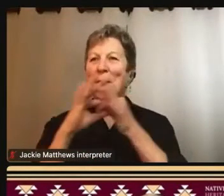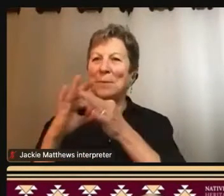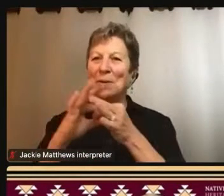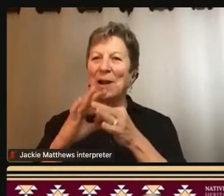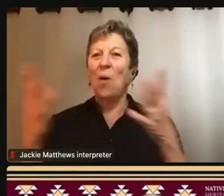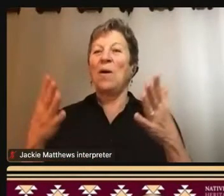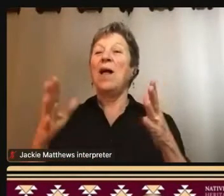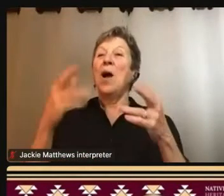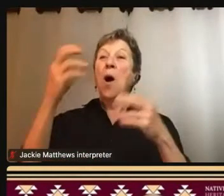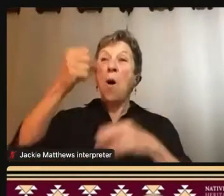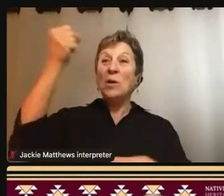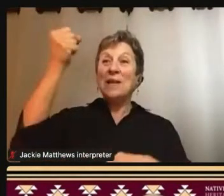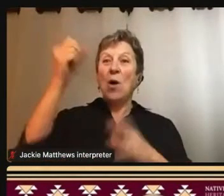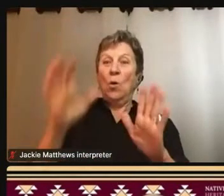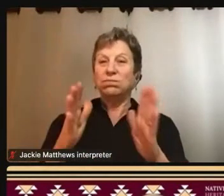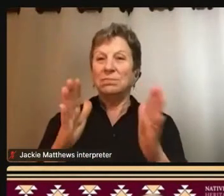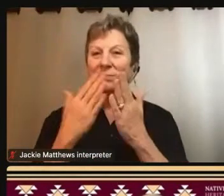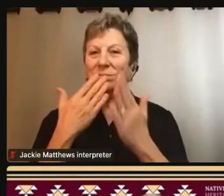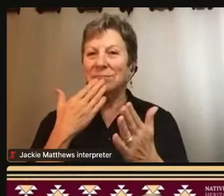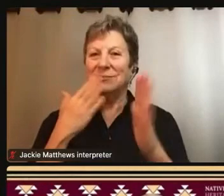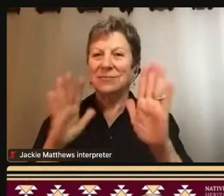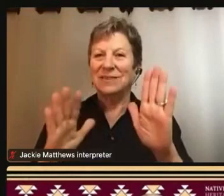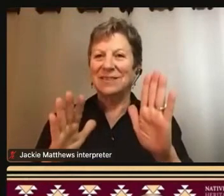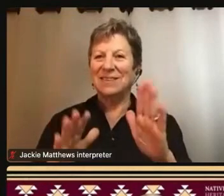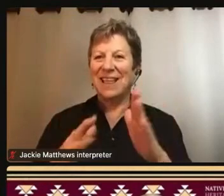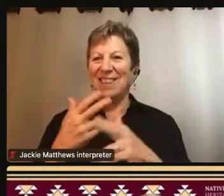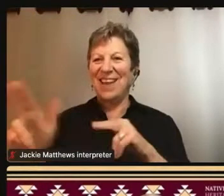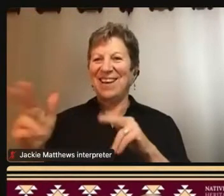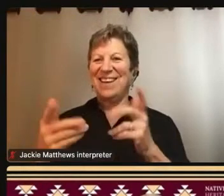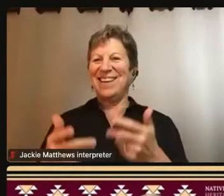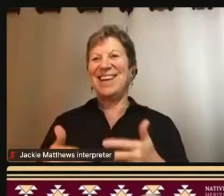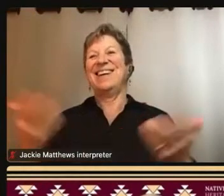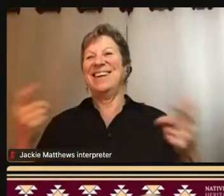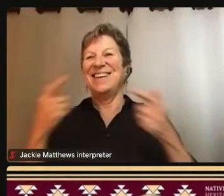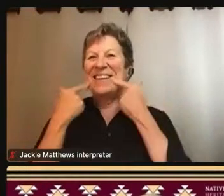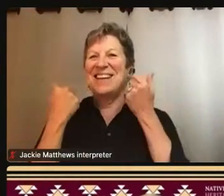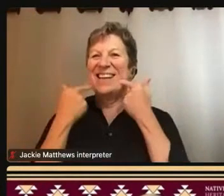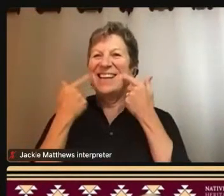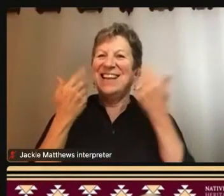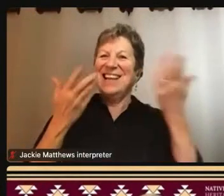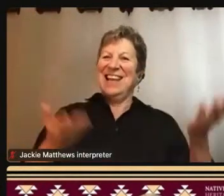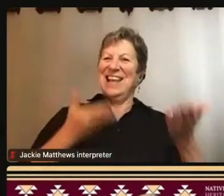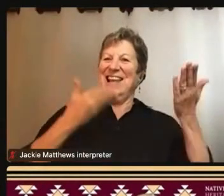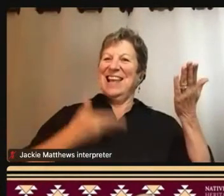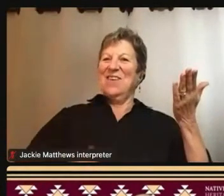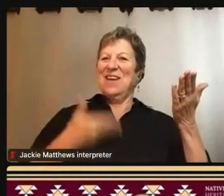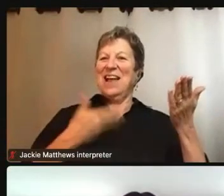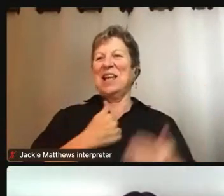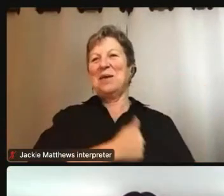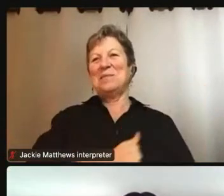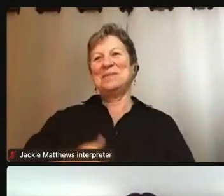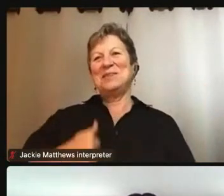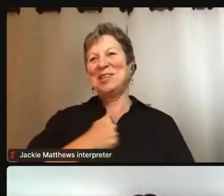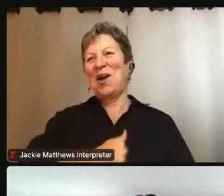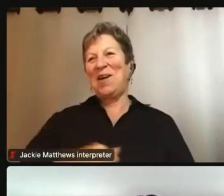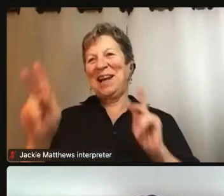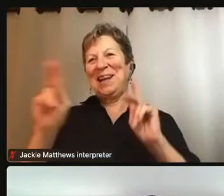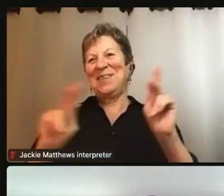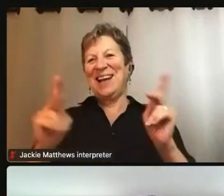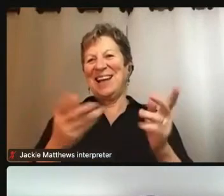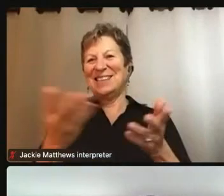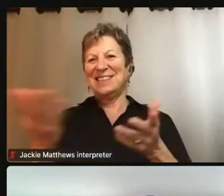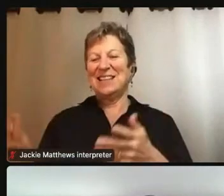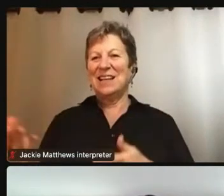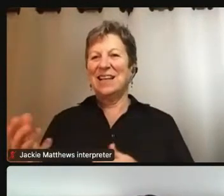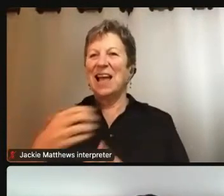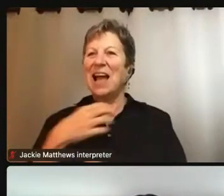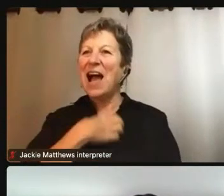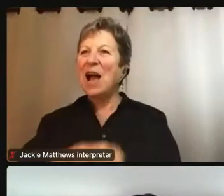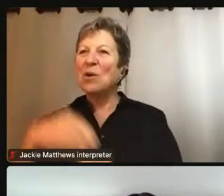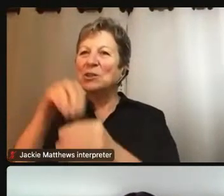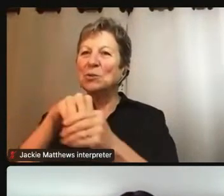MY CAMERA IS NOT COOPERA.